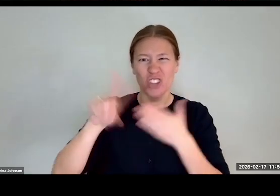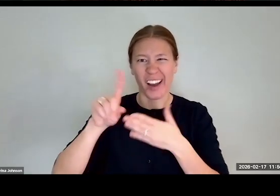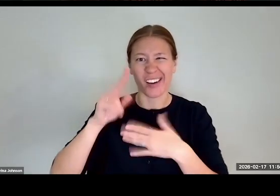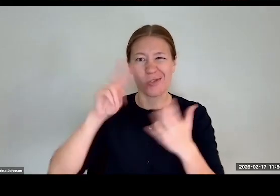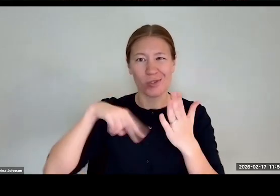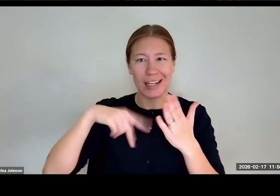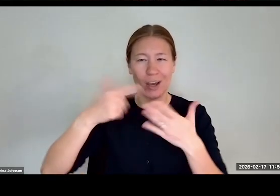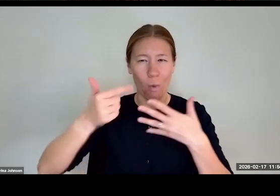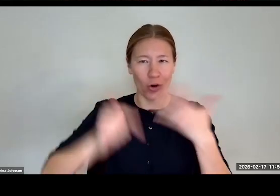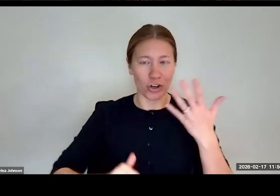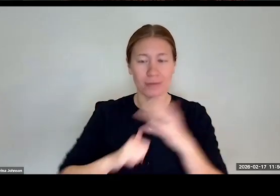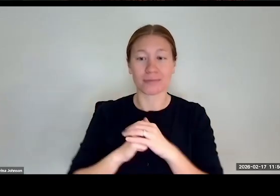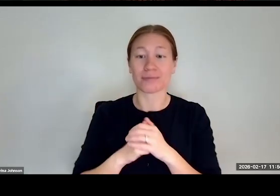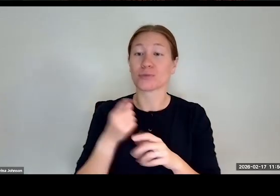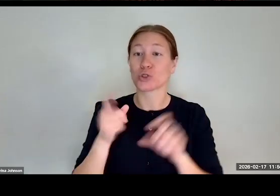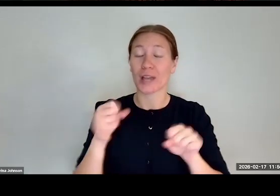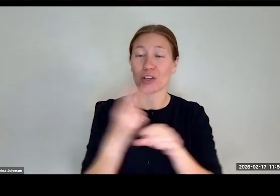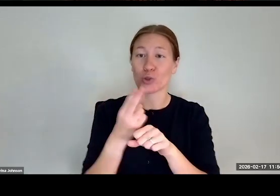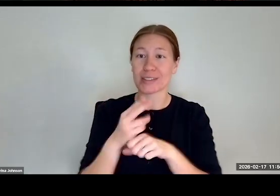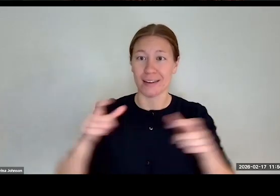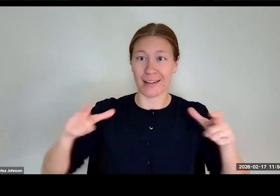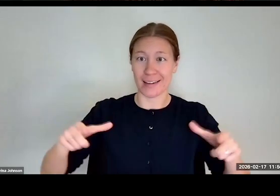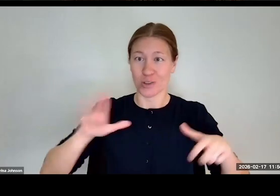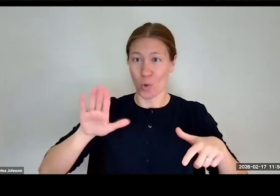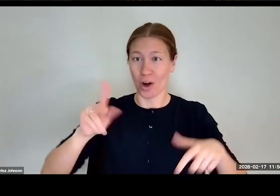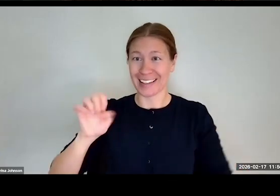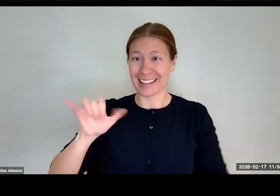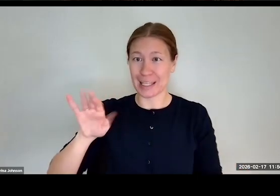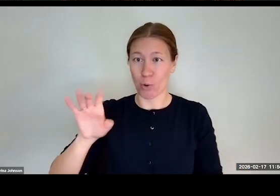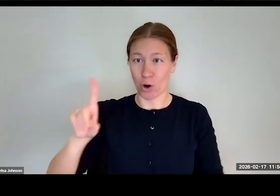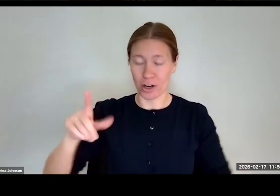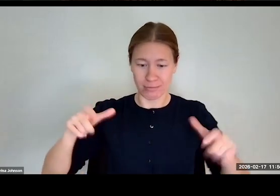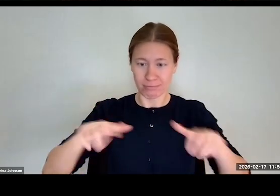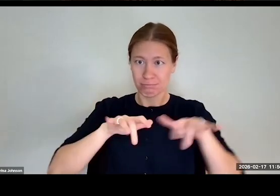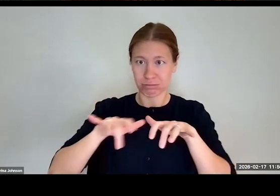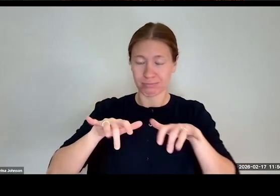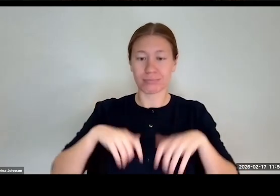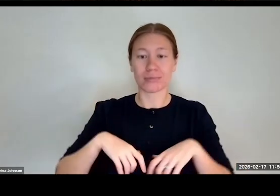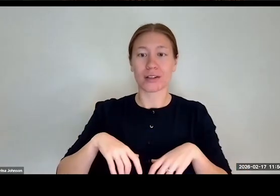The first is to use the keyboard tab test. So on your keyboard with the slide and focus, you can hit tab